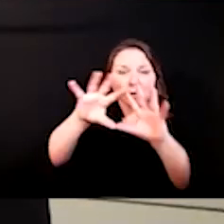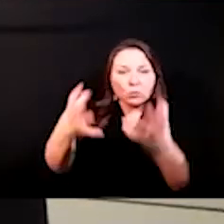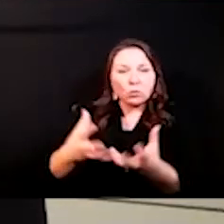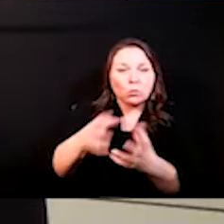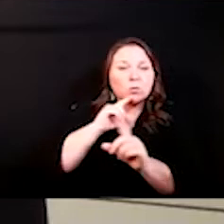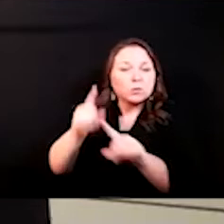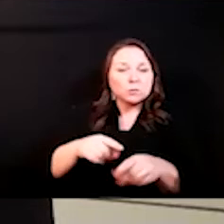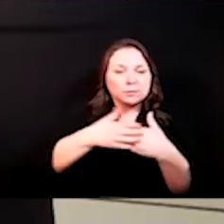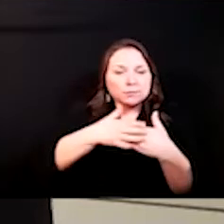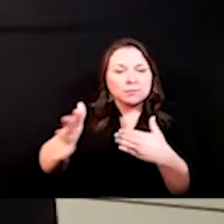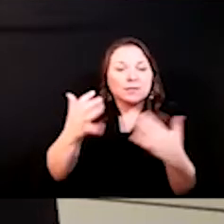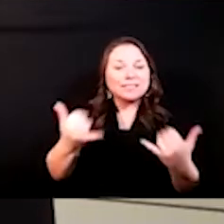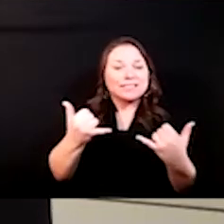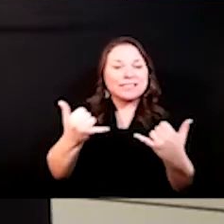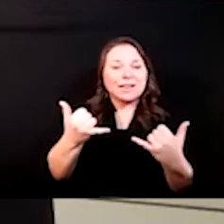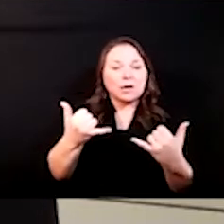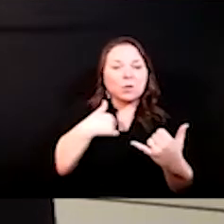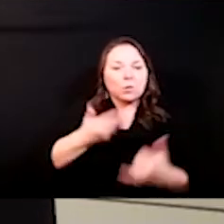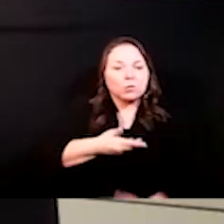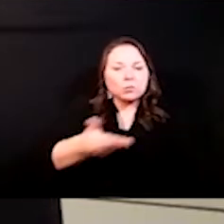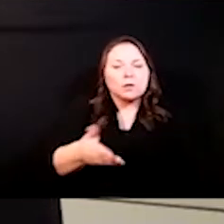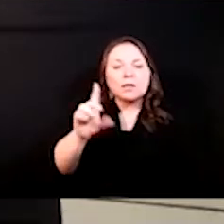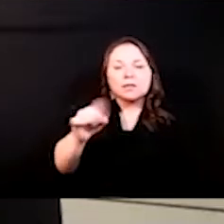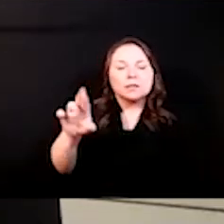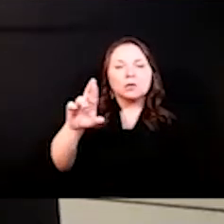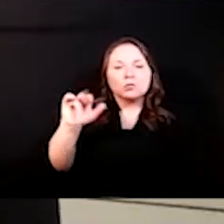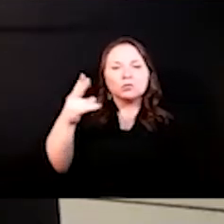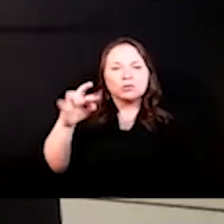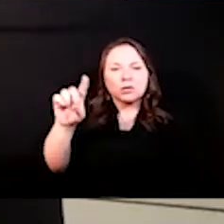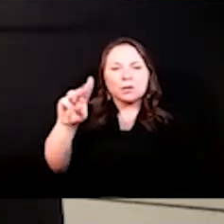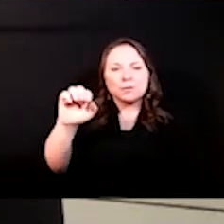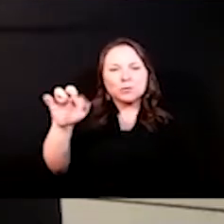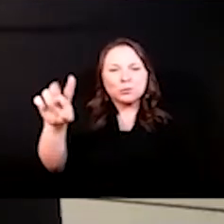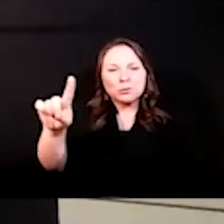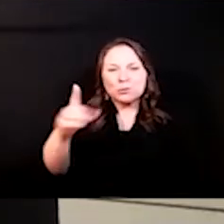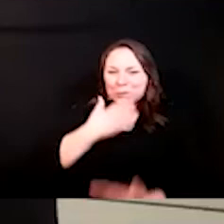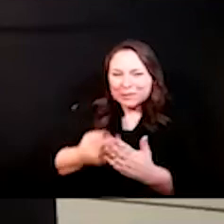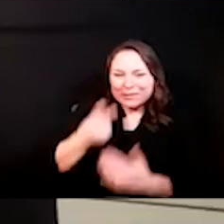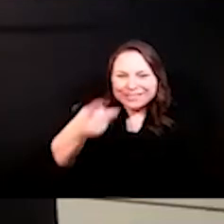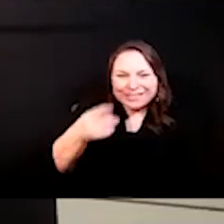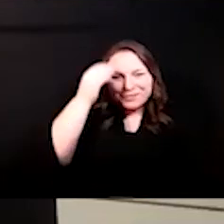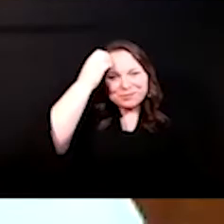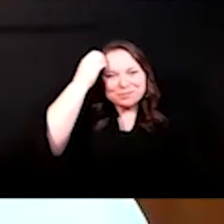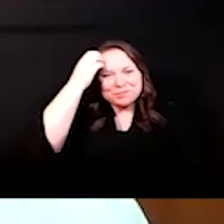GLOBAL RESPONSE WILL LOOK LIKE GOING FORWARD. FOR THAT, I WANT TO BRING IN